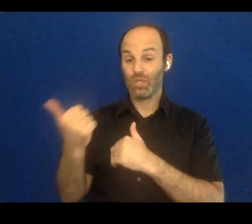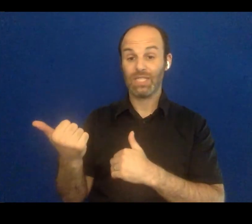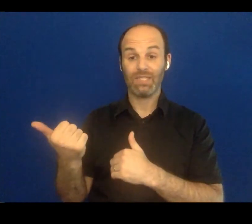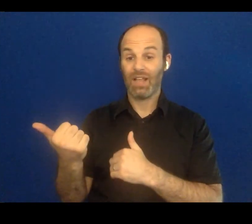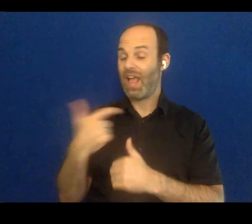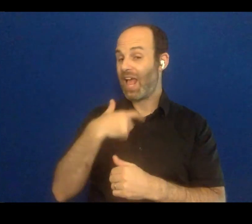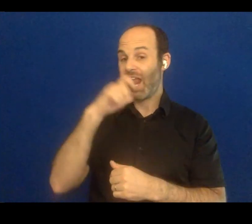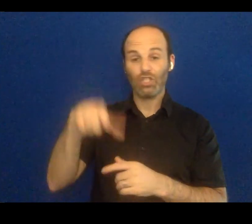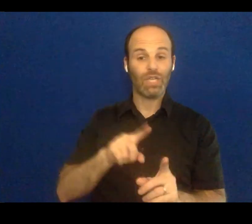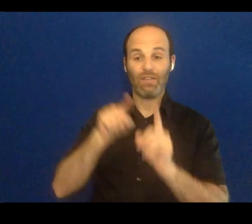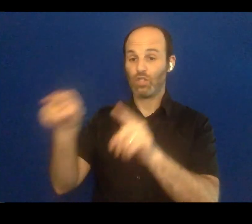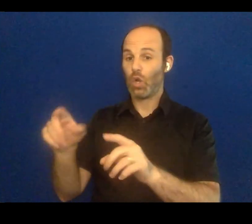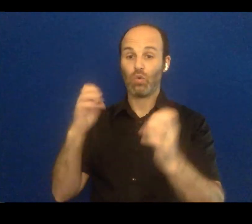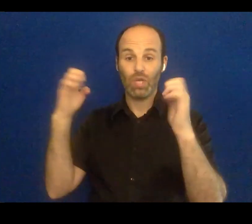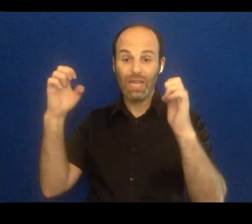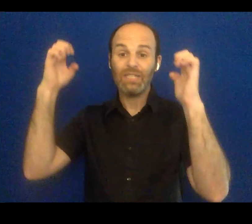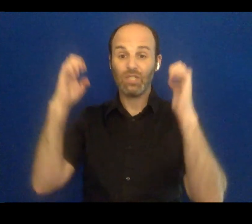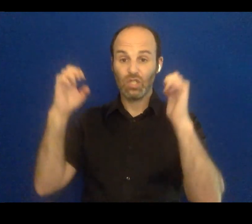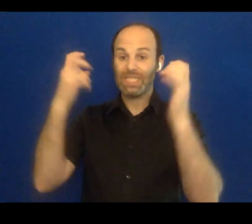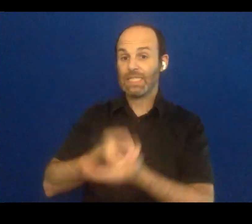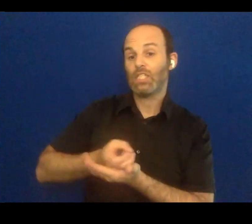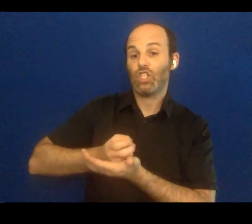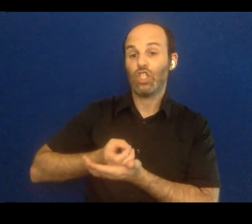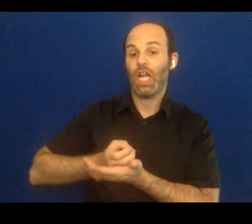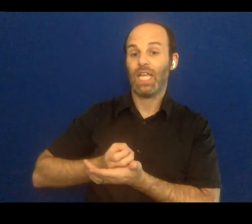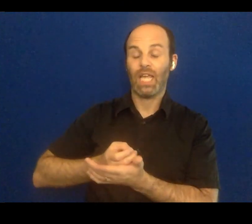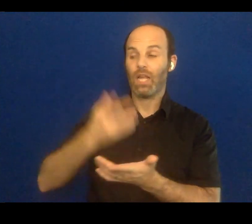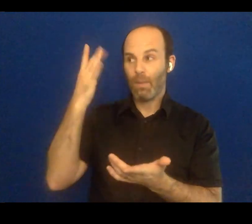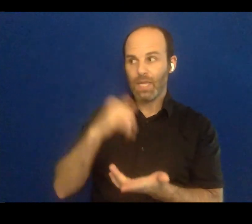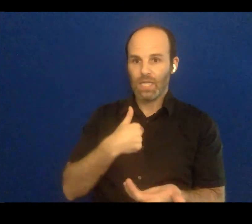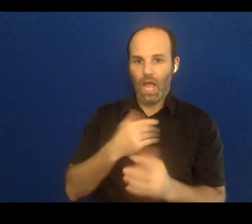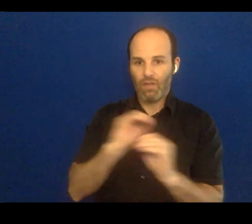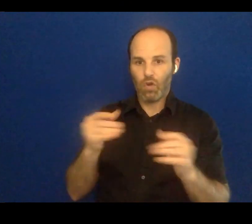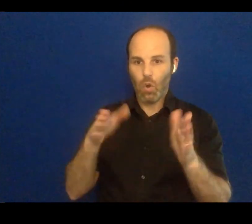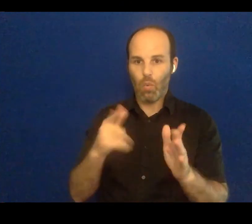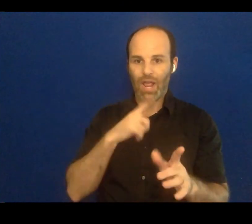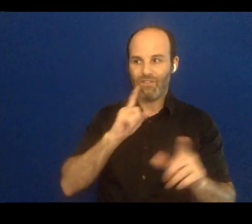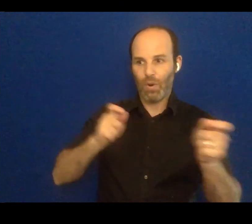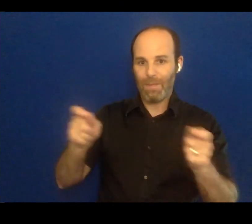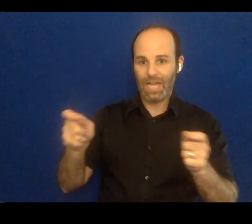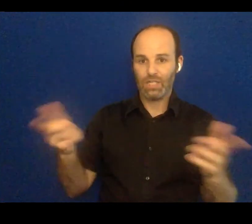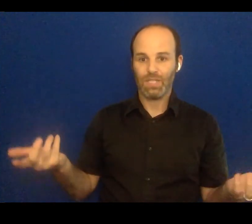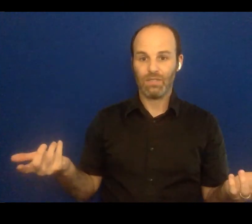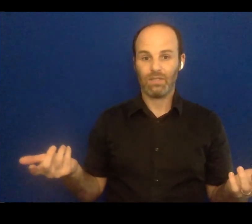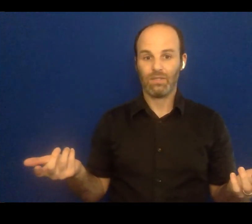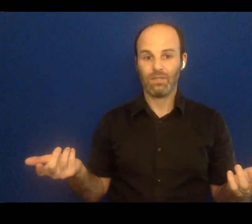YEARS AND THAT IS DANGEROUS AND I SHOULDN'T HAVE TO GO TO THE ER SHAKING BECAUSE I HAVE NO WAY TO BE MANAGED.